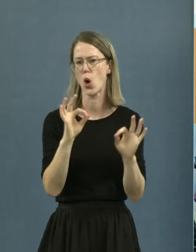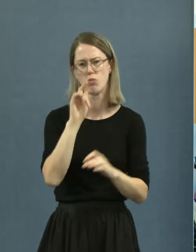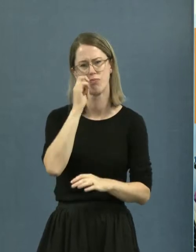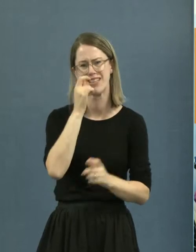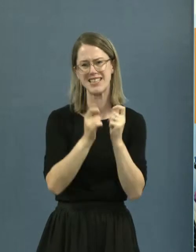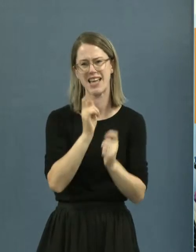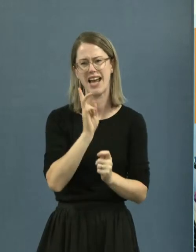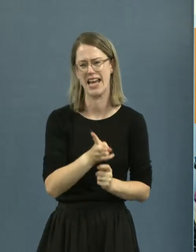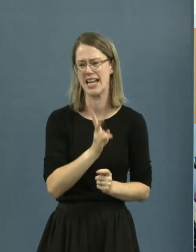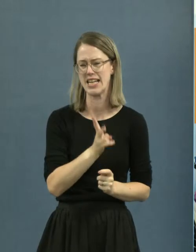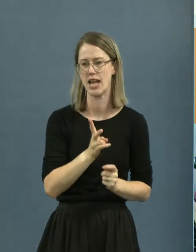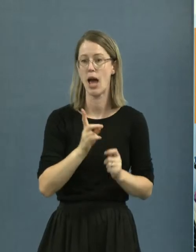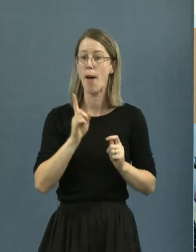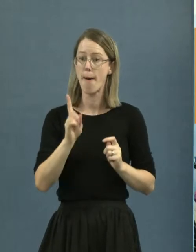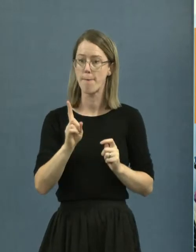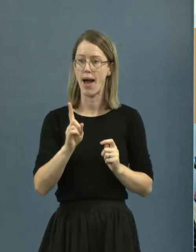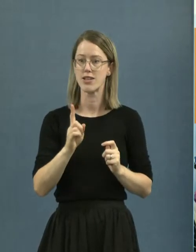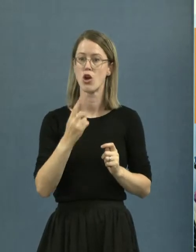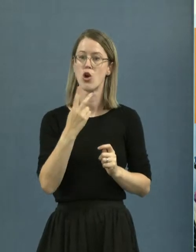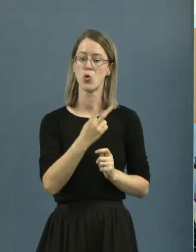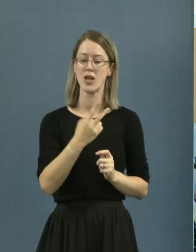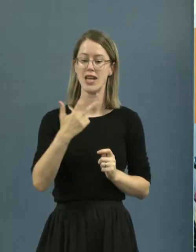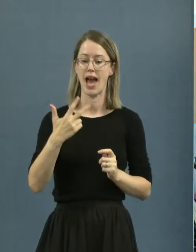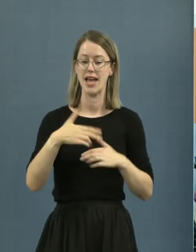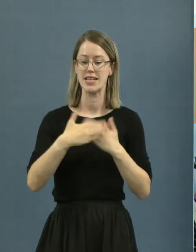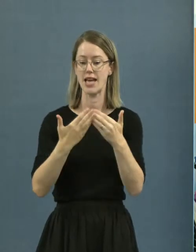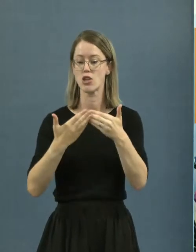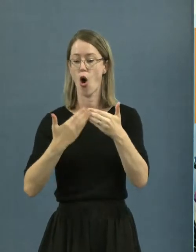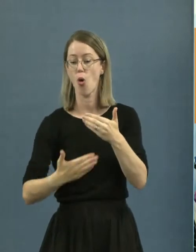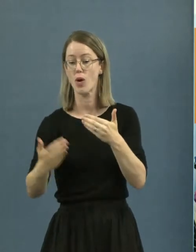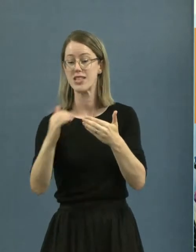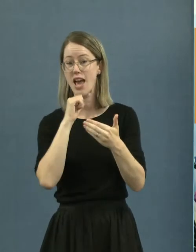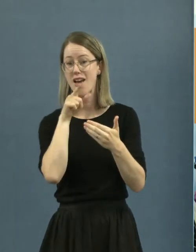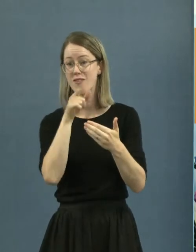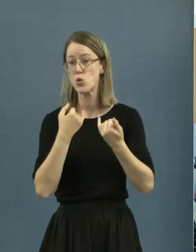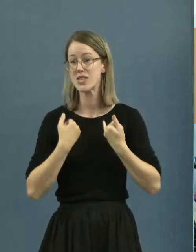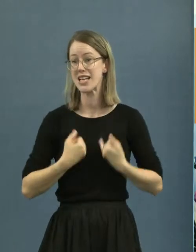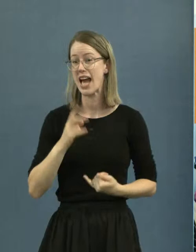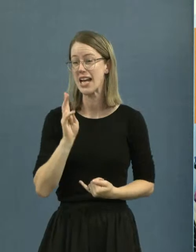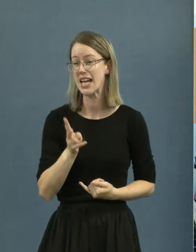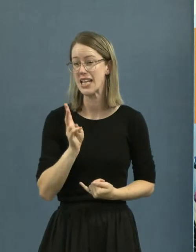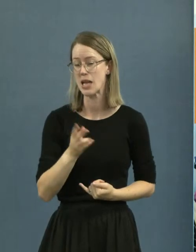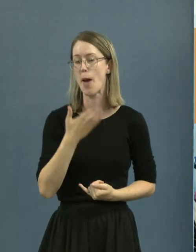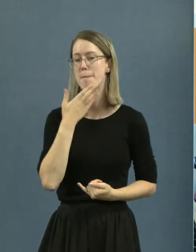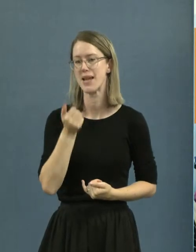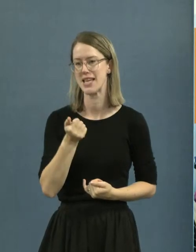whichever came first. However,